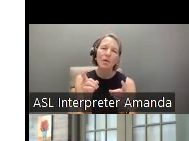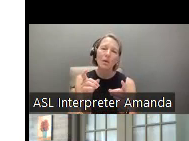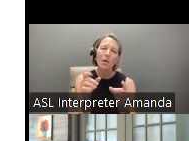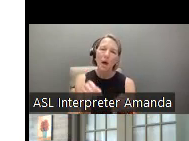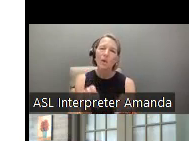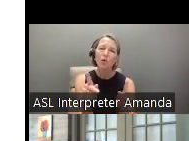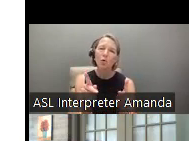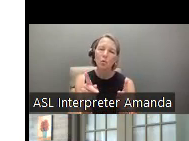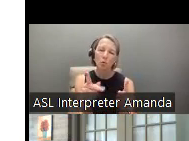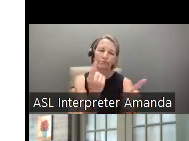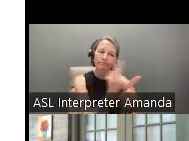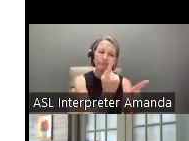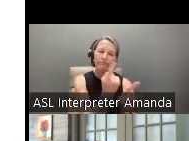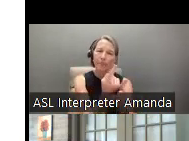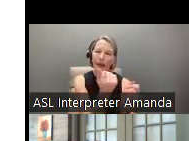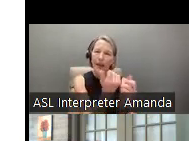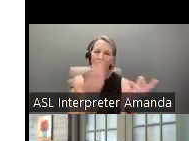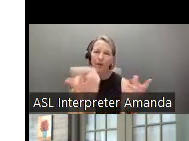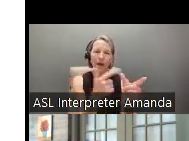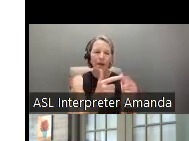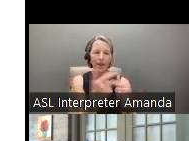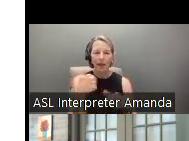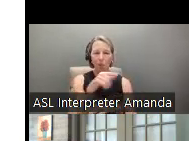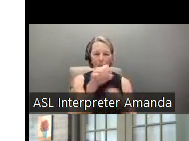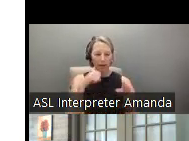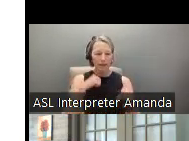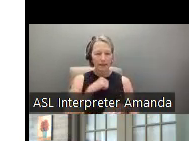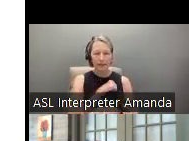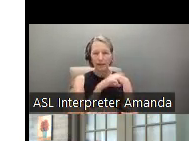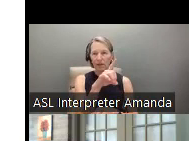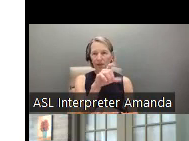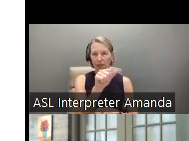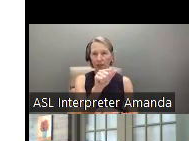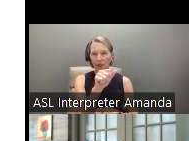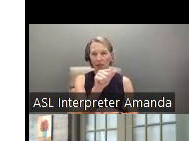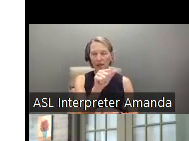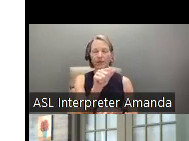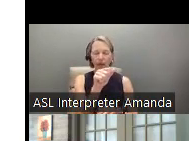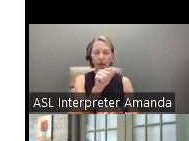to make corrections and then we as as a staff of the disability um or as a rep payee team